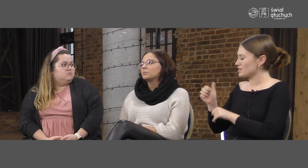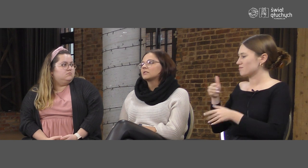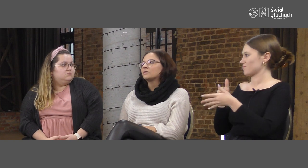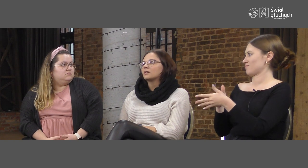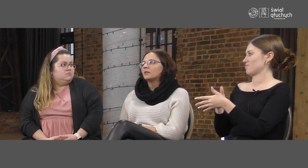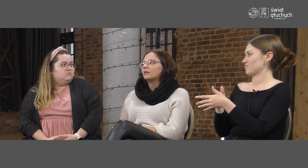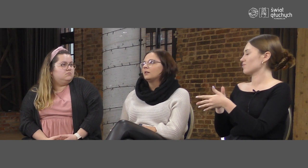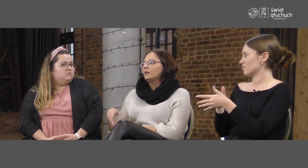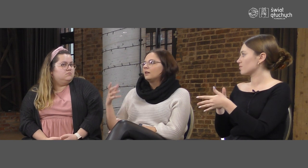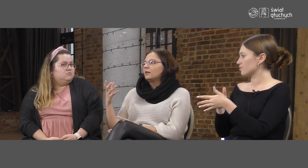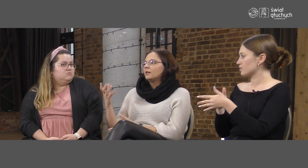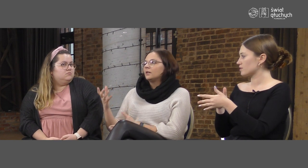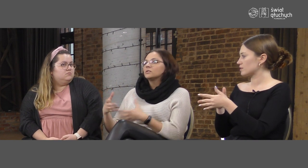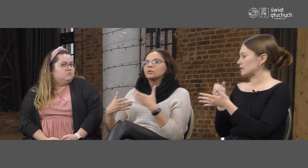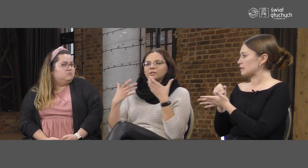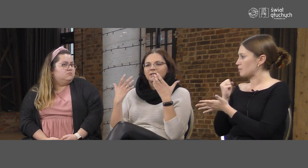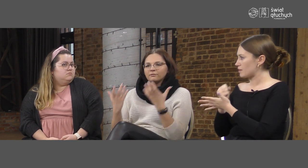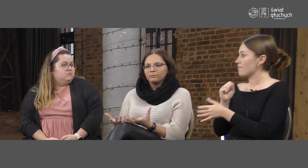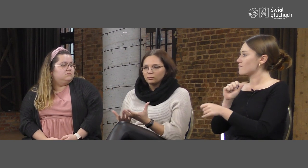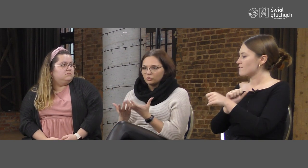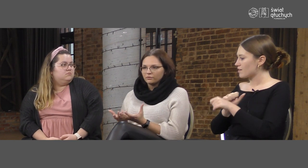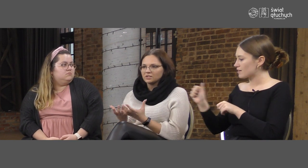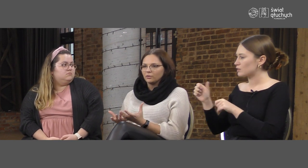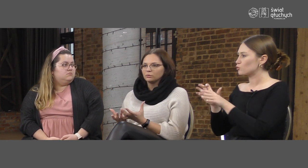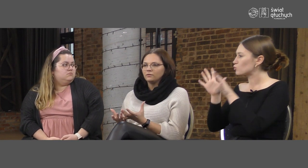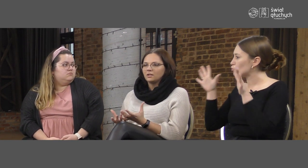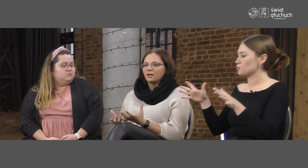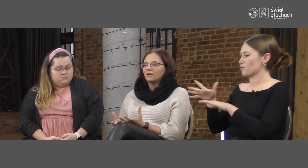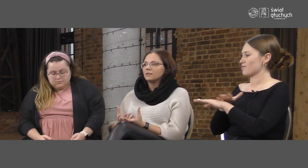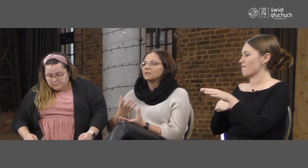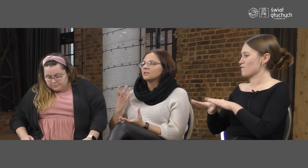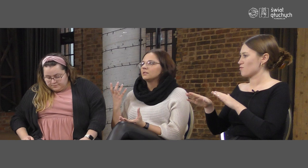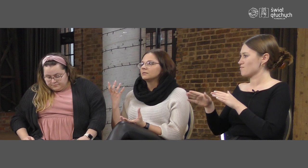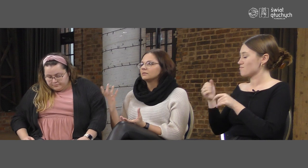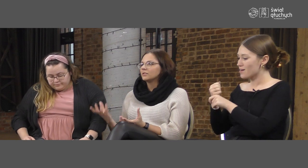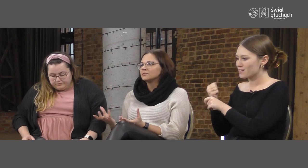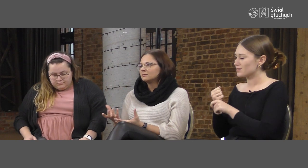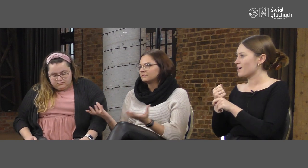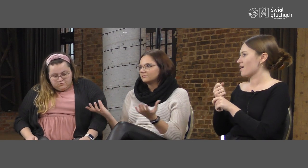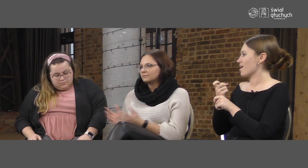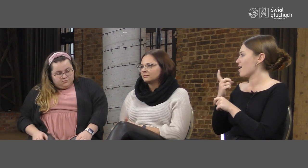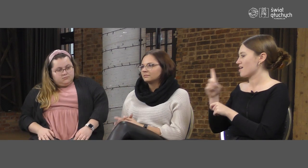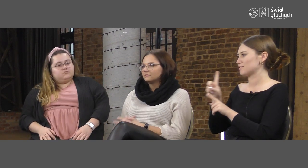[Jolanta]: all the more so because there's a lot of competition, but for them ... (inaccessible).